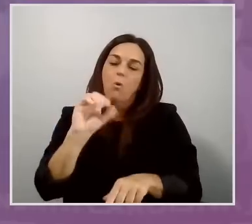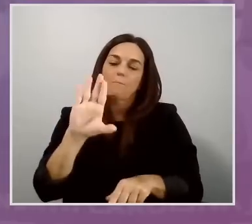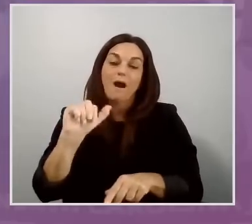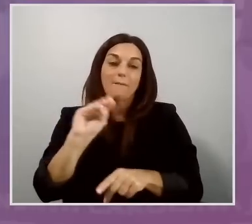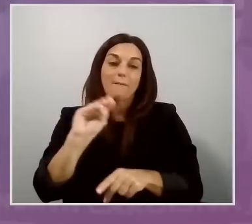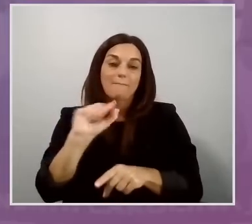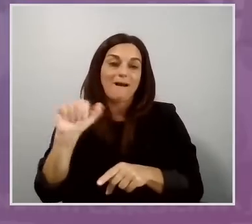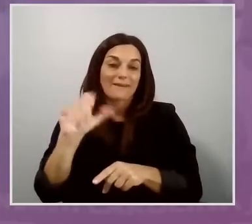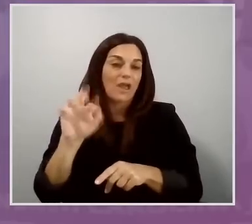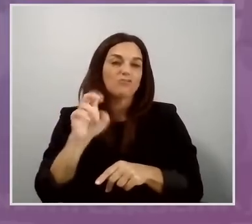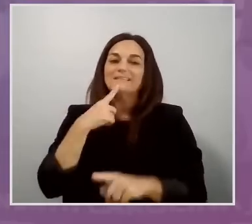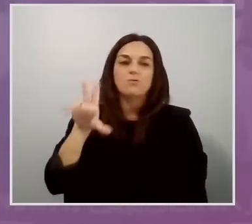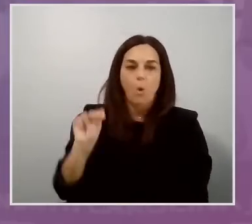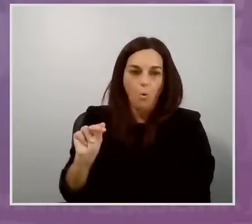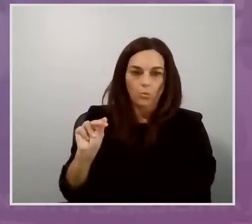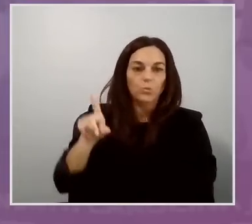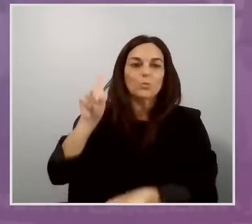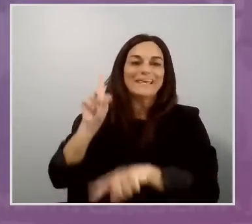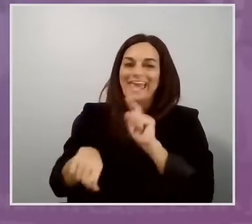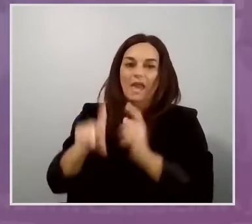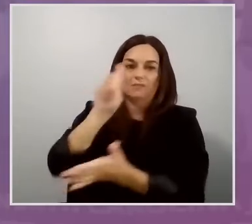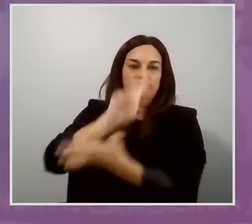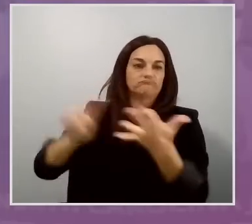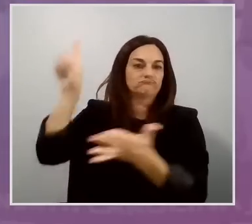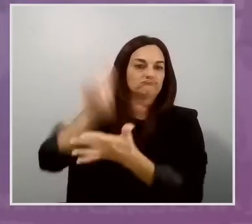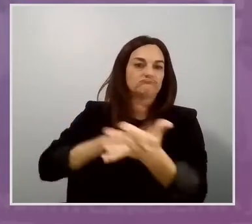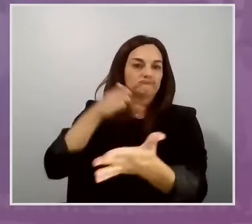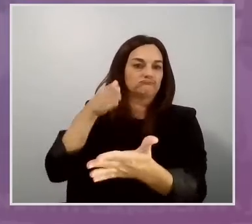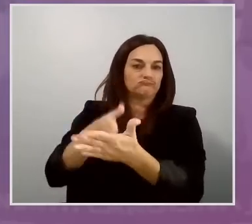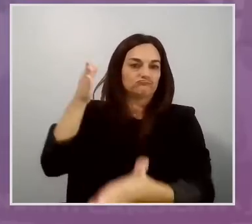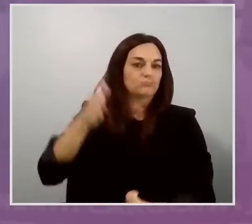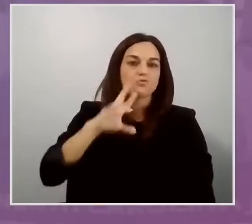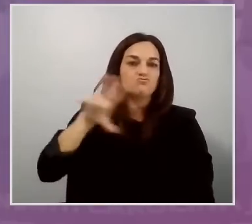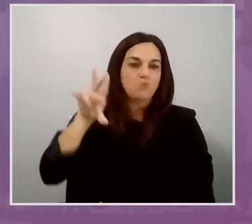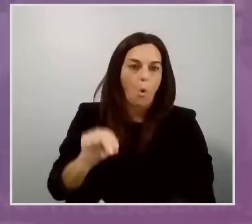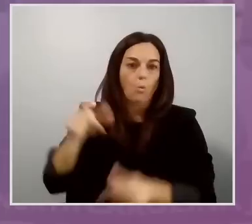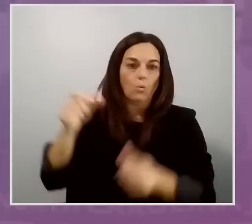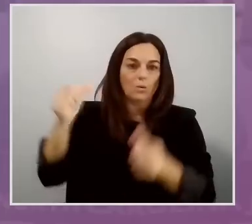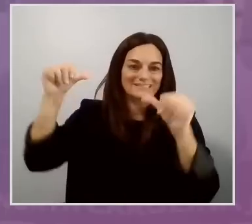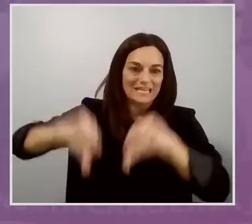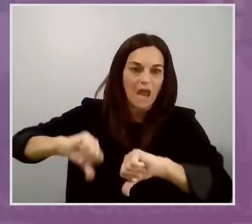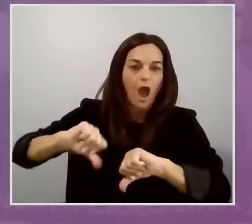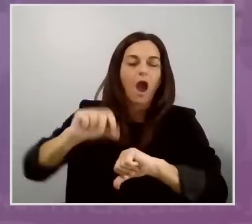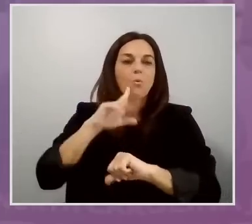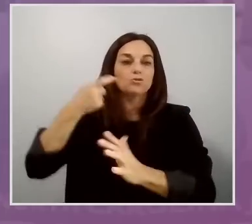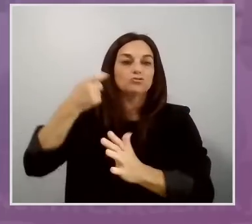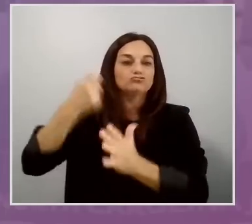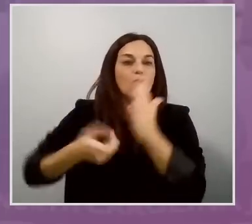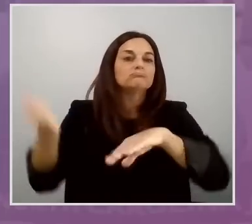AND THIS AFFORDABLE CARE ACT SAID NO.